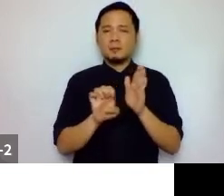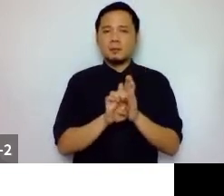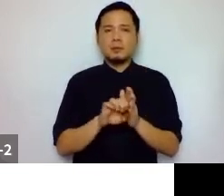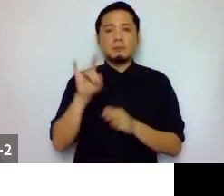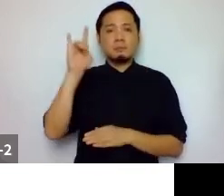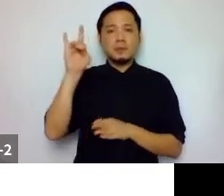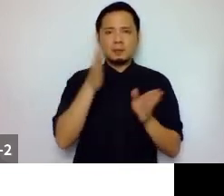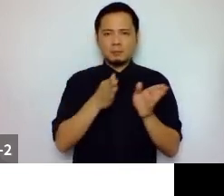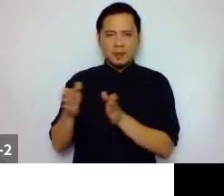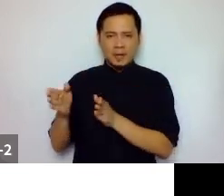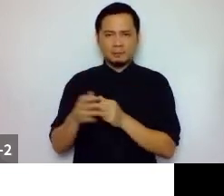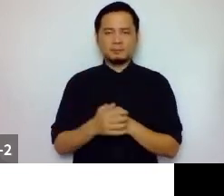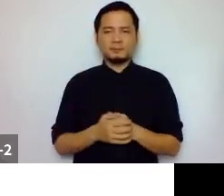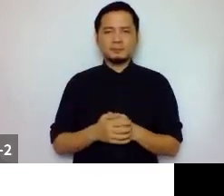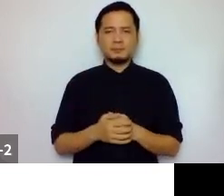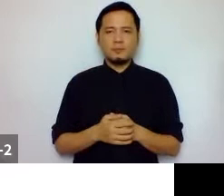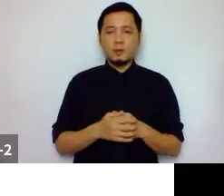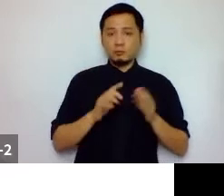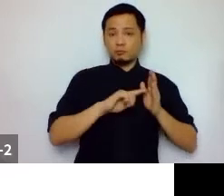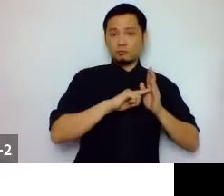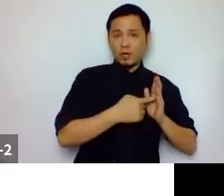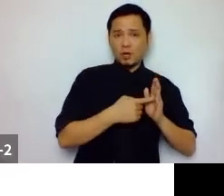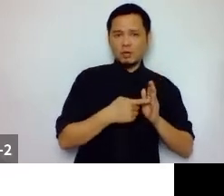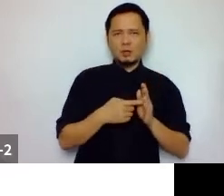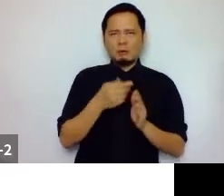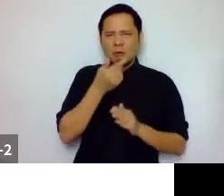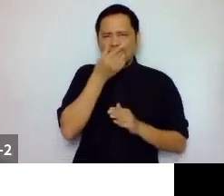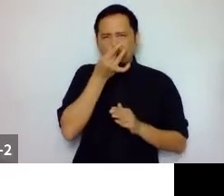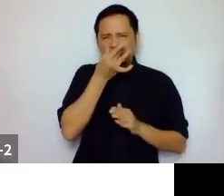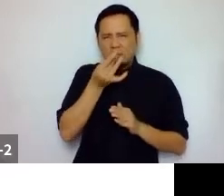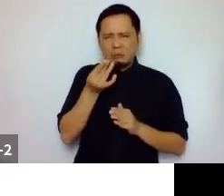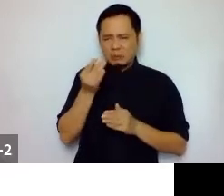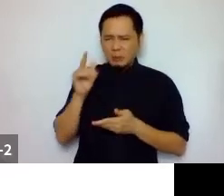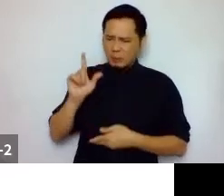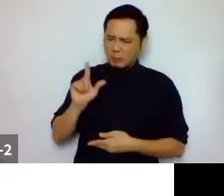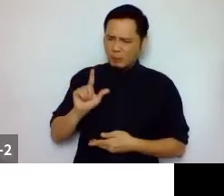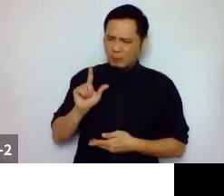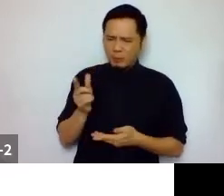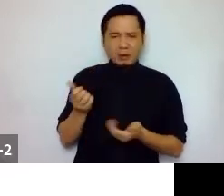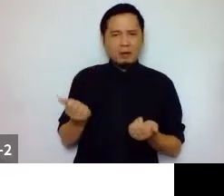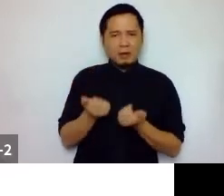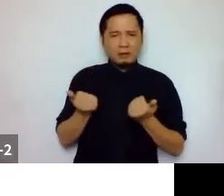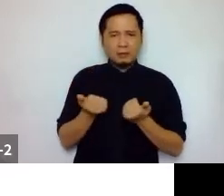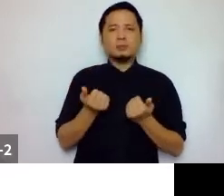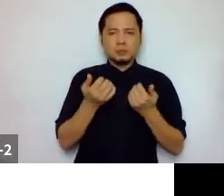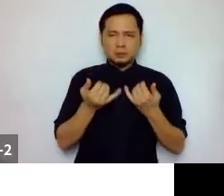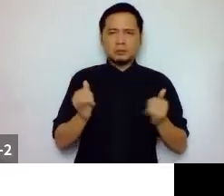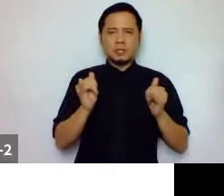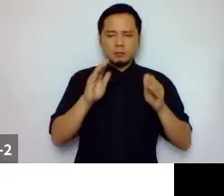In the beginning, even if it’s low supply we want to invest already on media so that we can influence the mindsets.